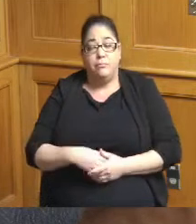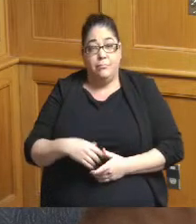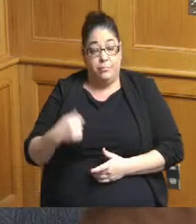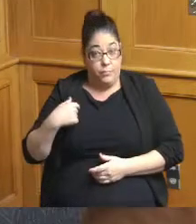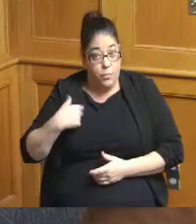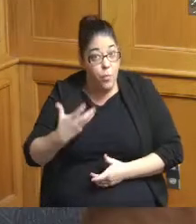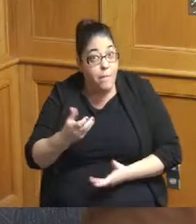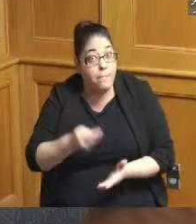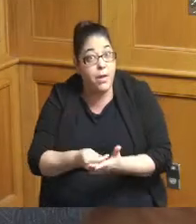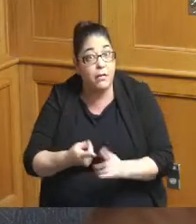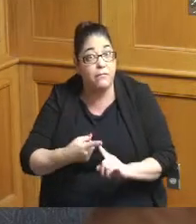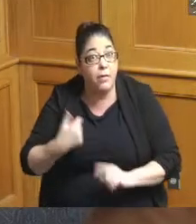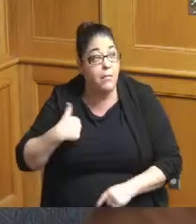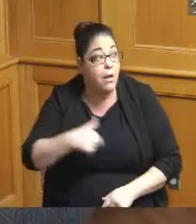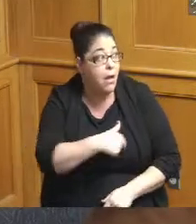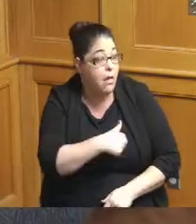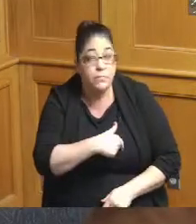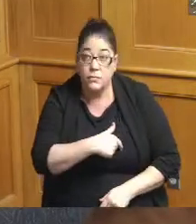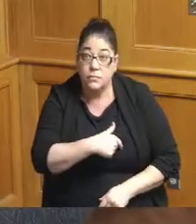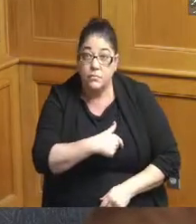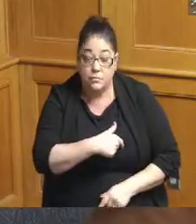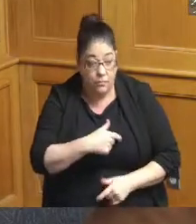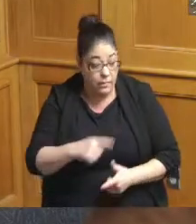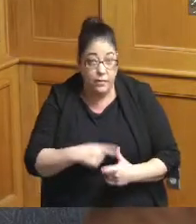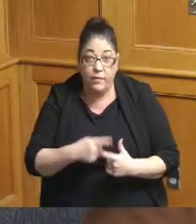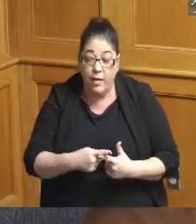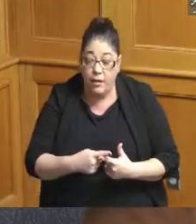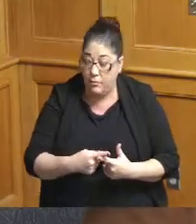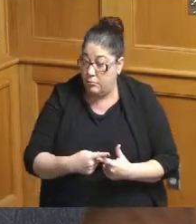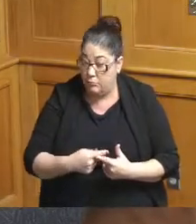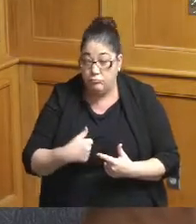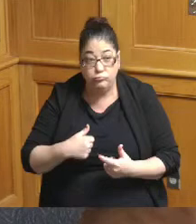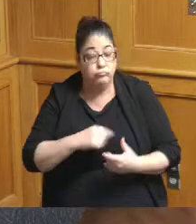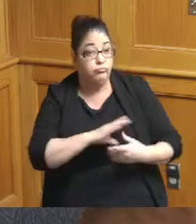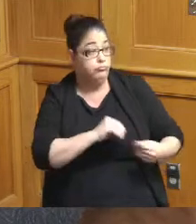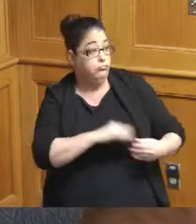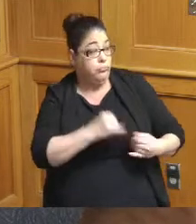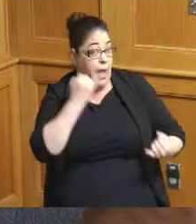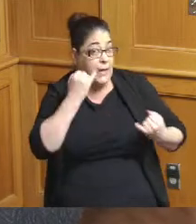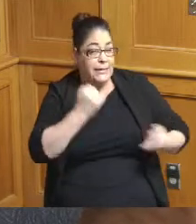be consulted to ask me what I think and what some people that I heard from think so that we could